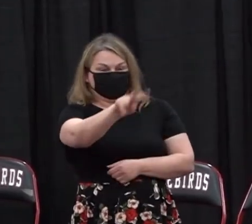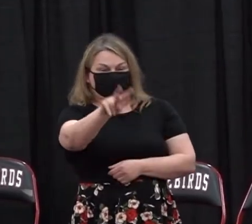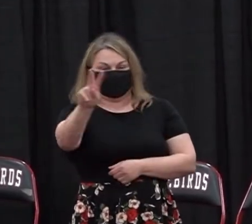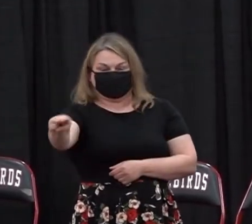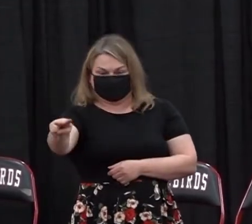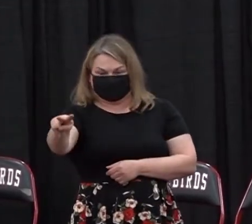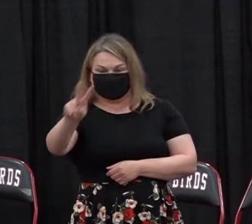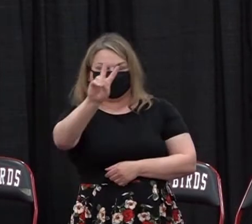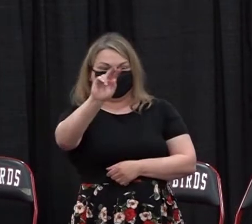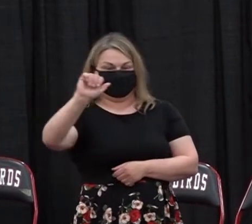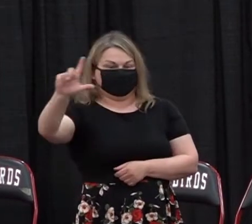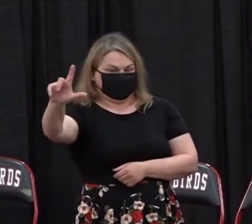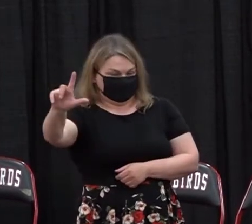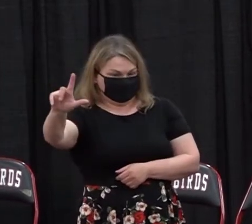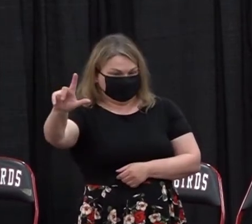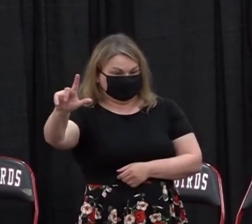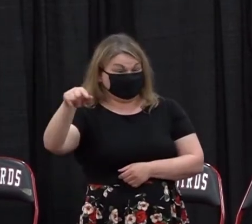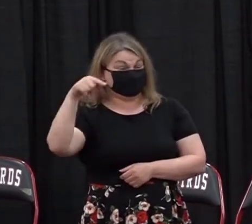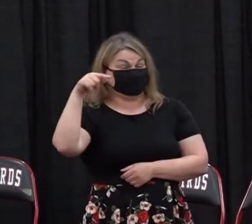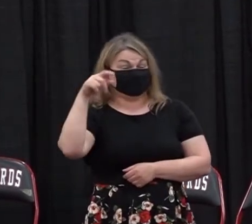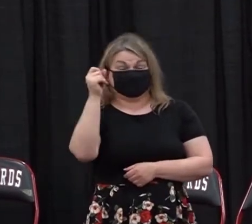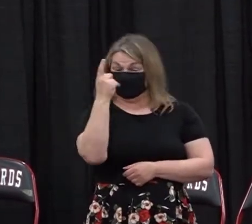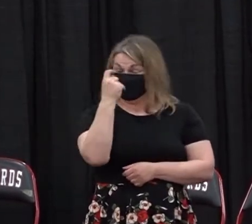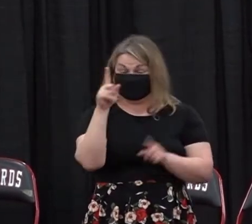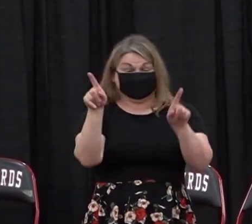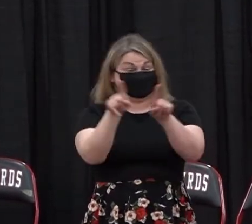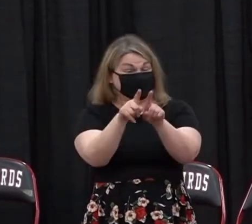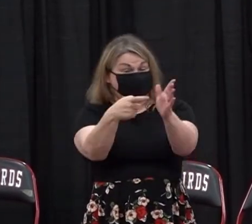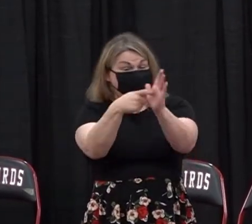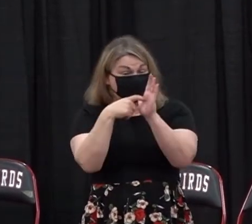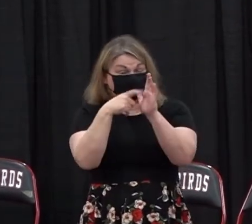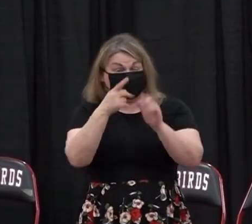Our next announcement will be for our Class of 2022 valedictorian.